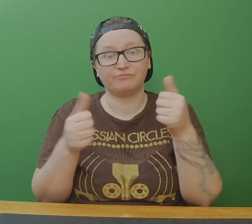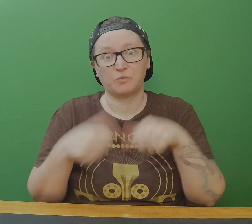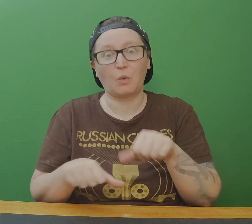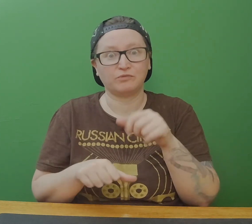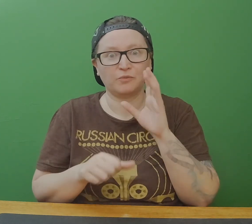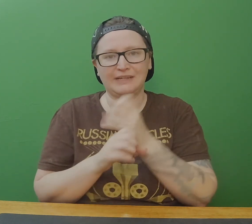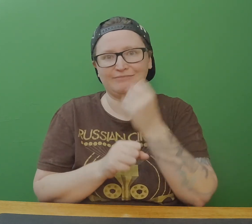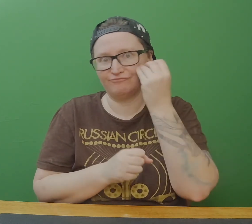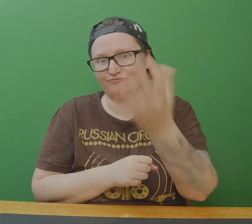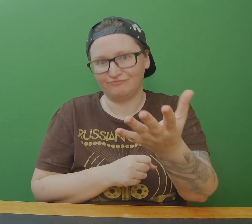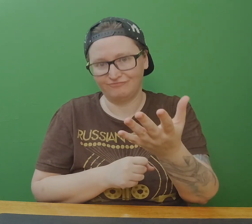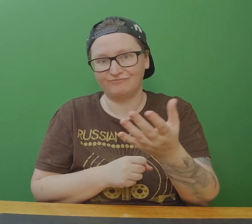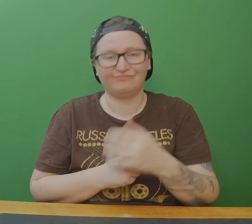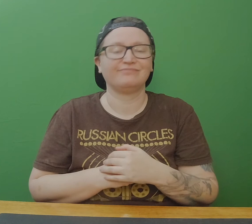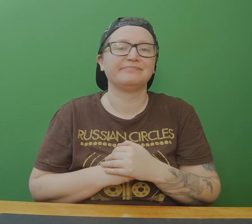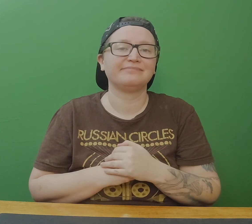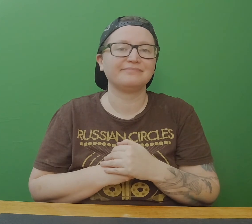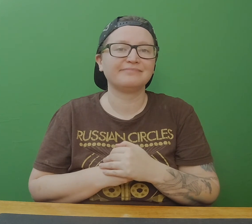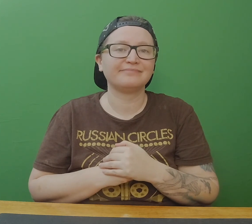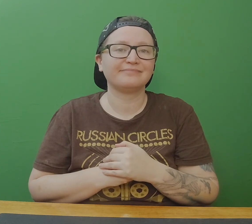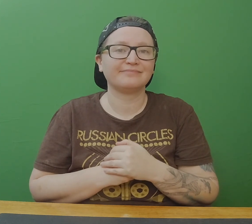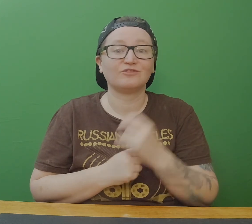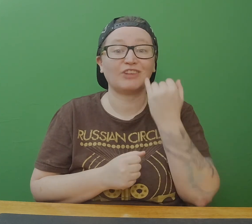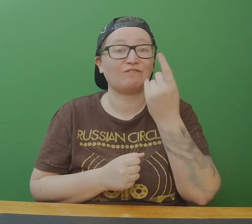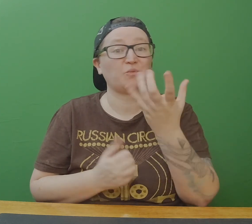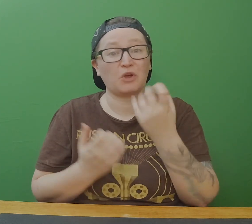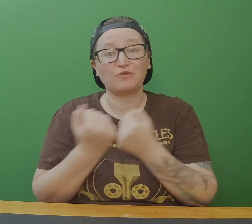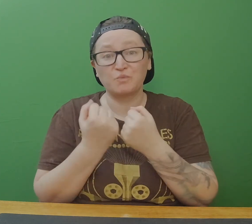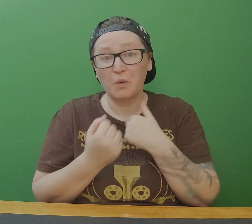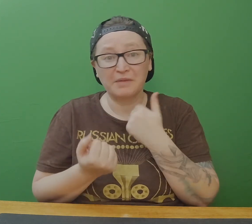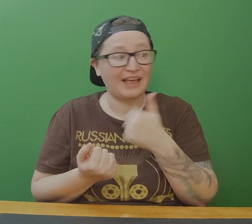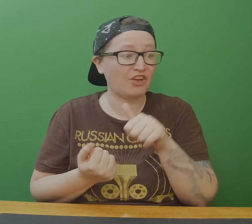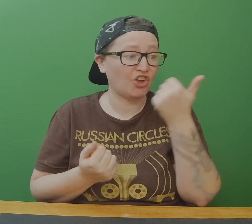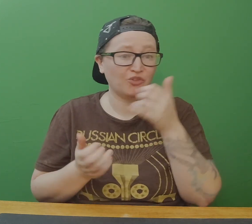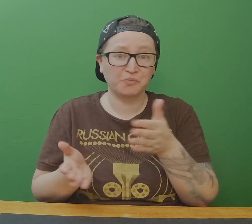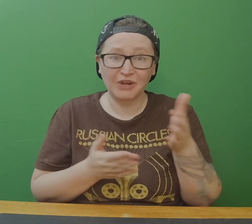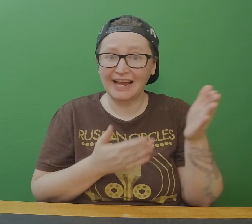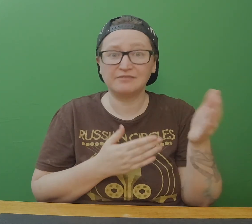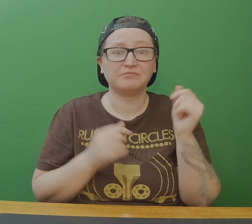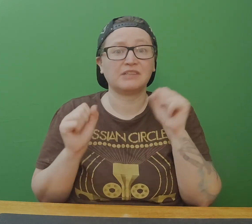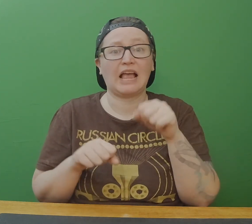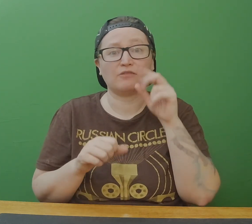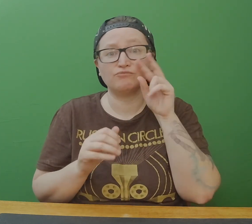when I post new videos it'll let you know if you want to provide support in any other way